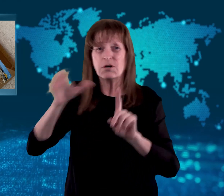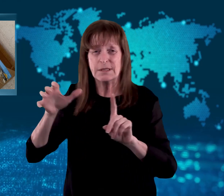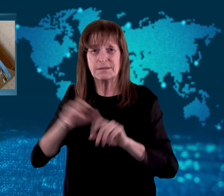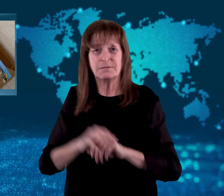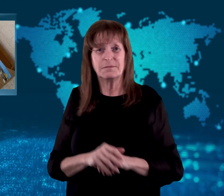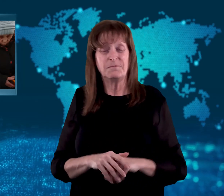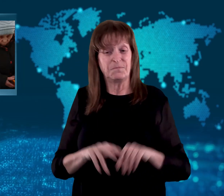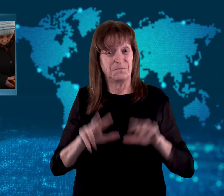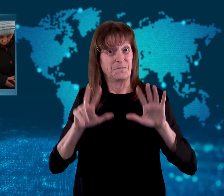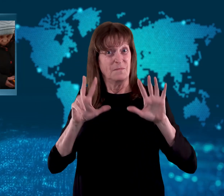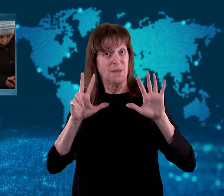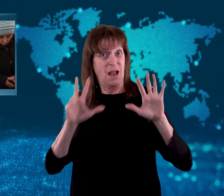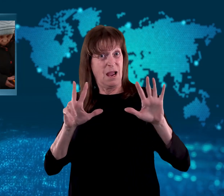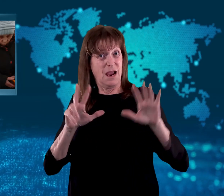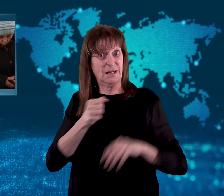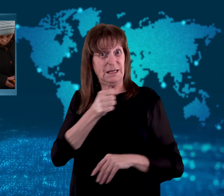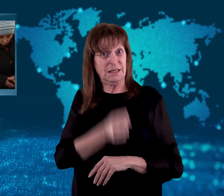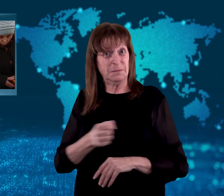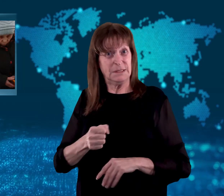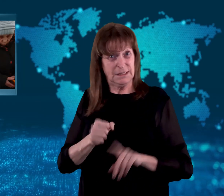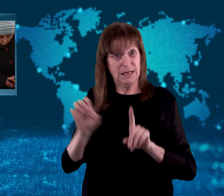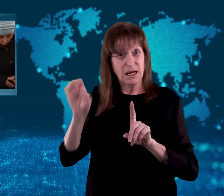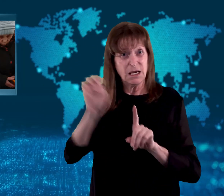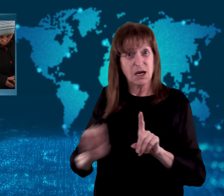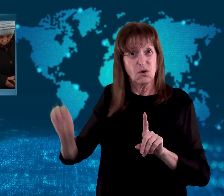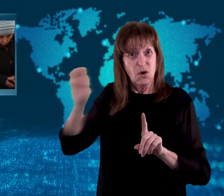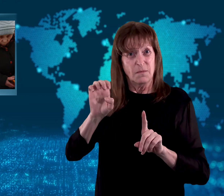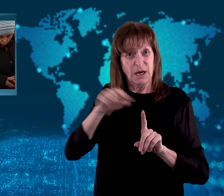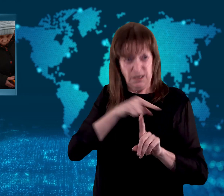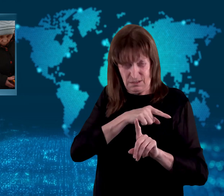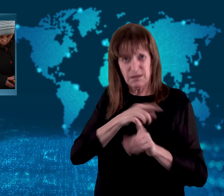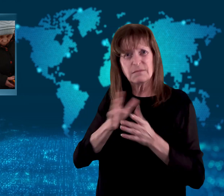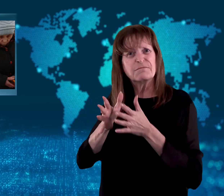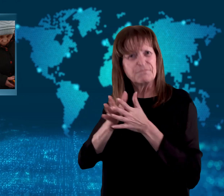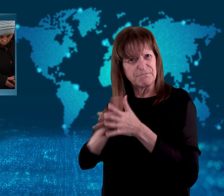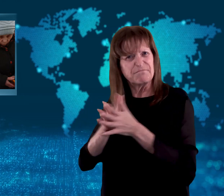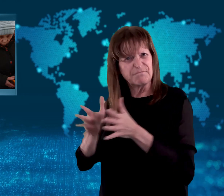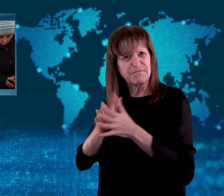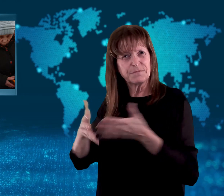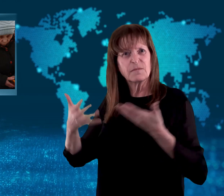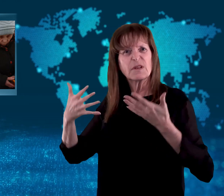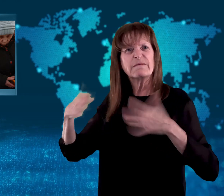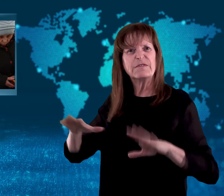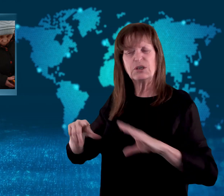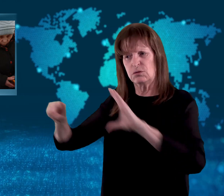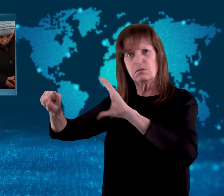At least eight embassies in Europe have reported receiving "bloody"